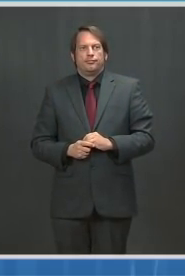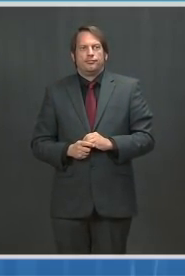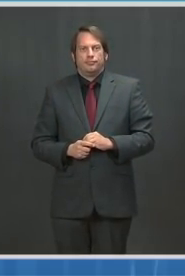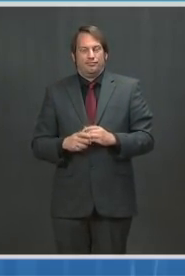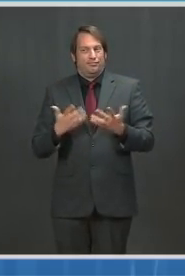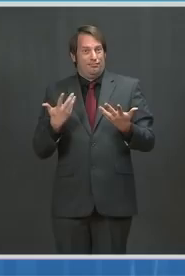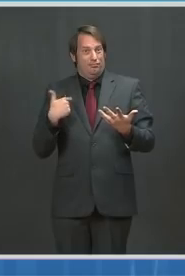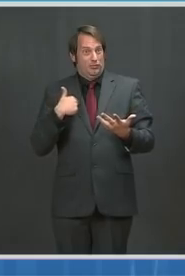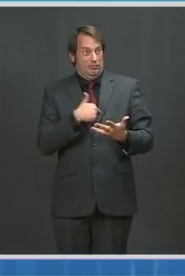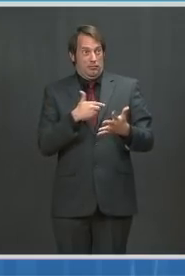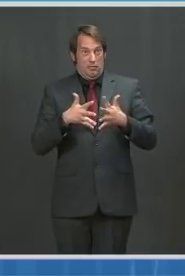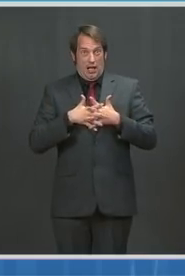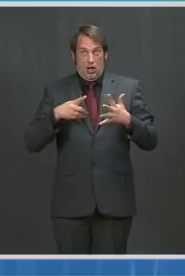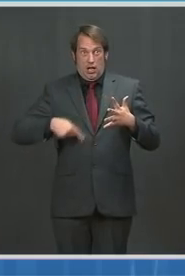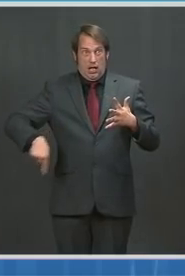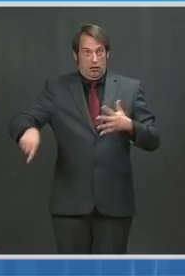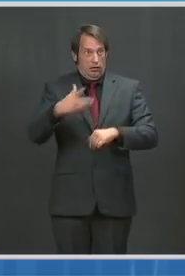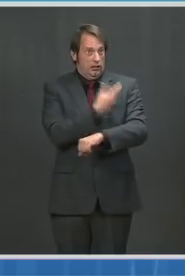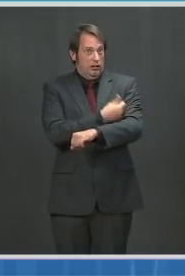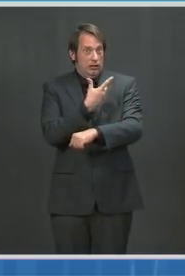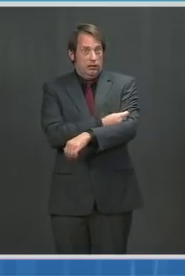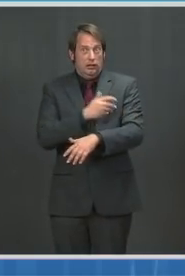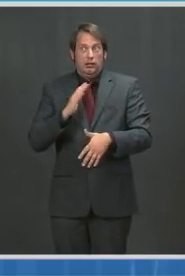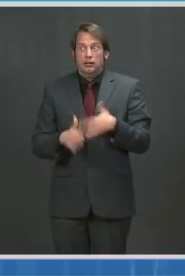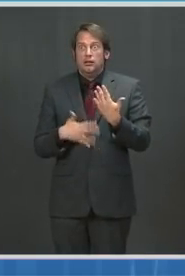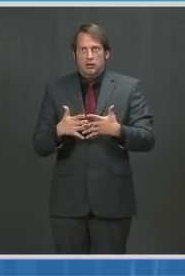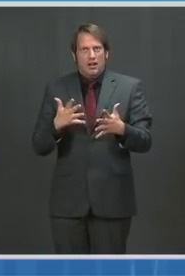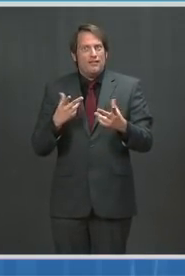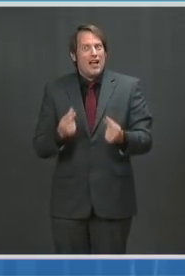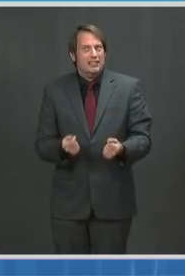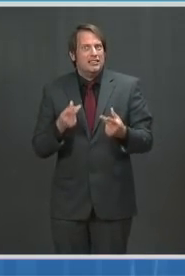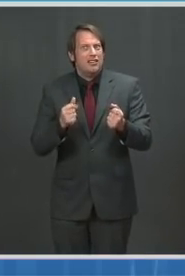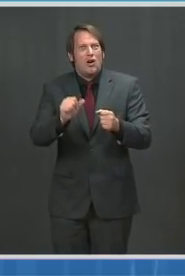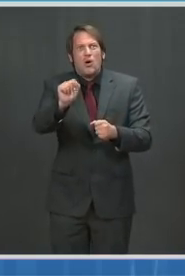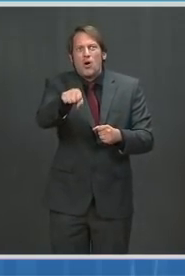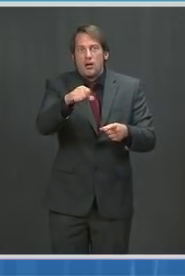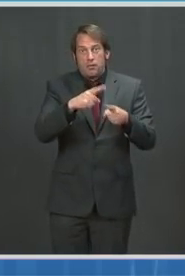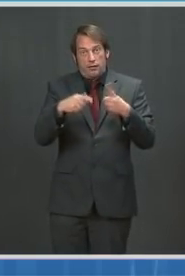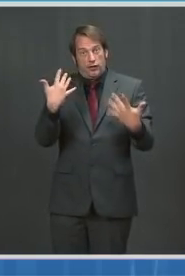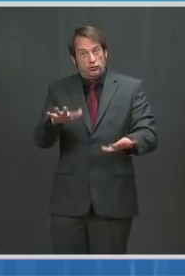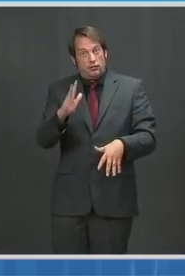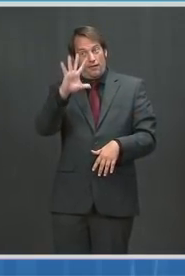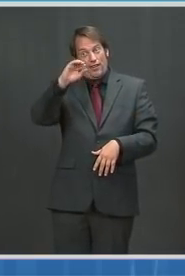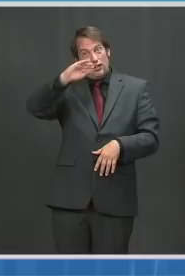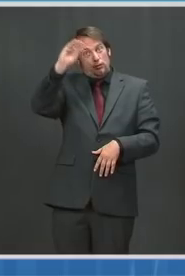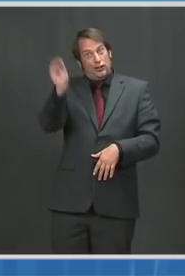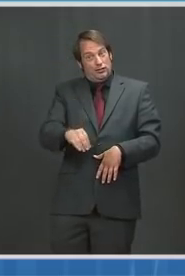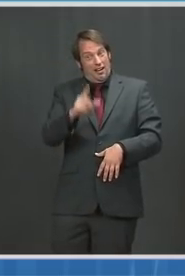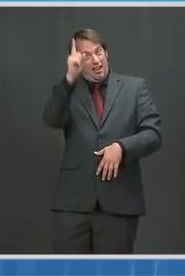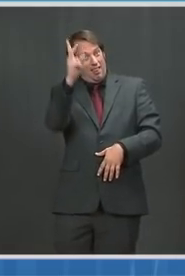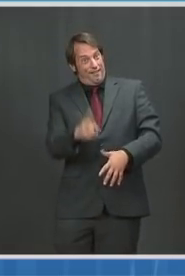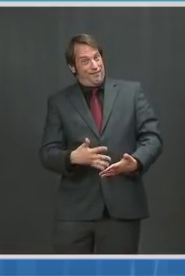we're still not even halfway there. And the progress we have made can be reversed if we let our guard down.